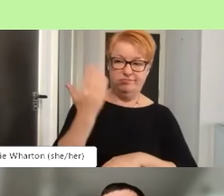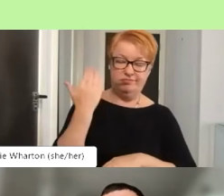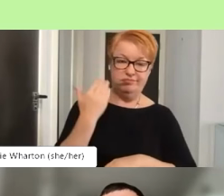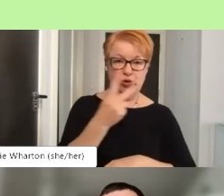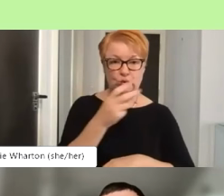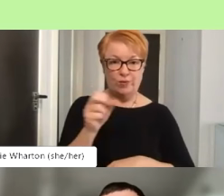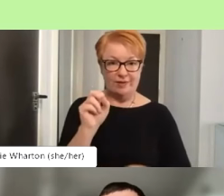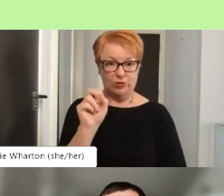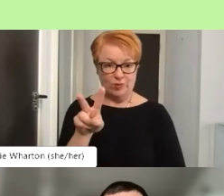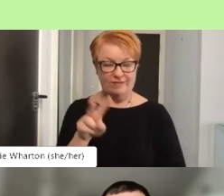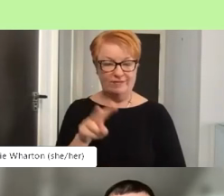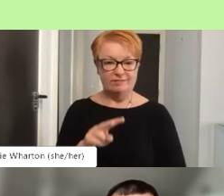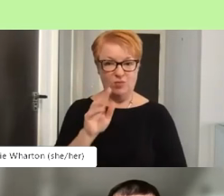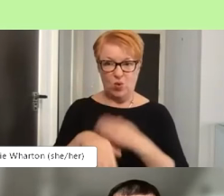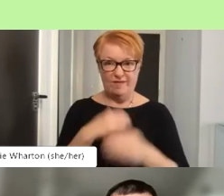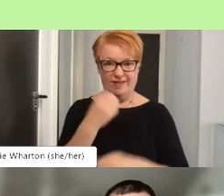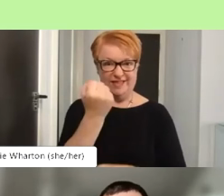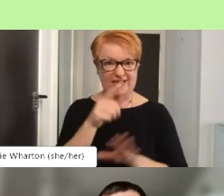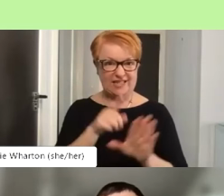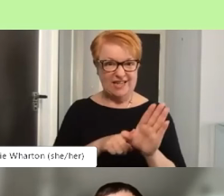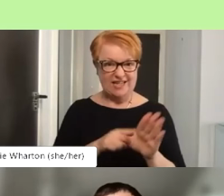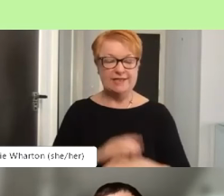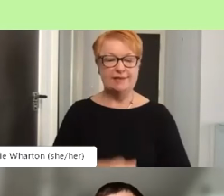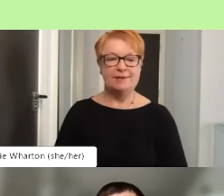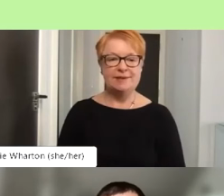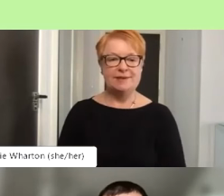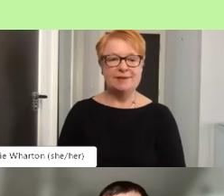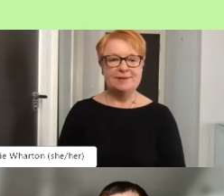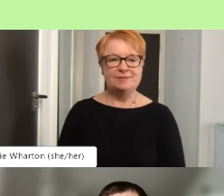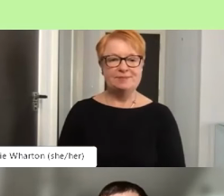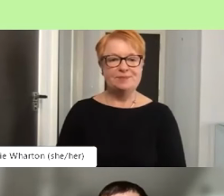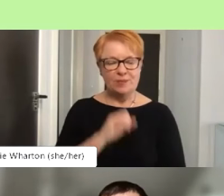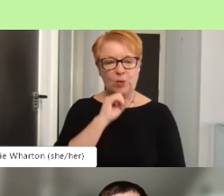But I will give you a little bit highlights about this platform.